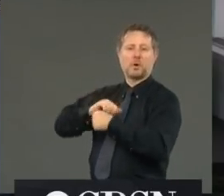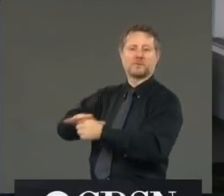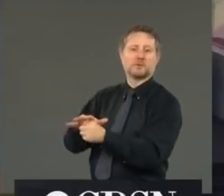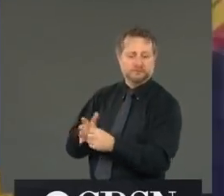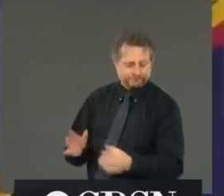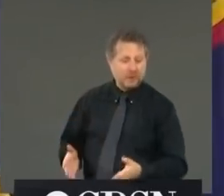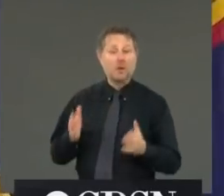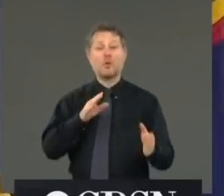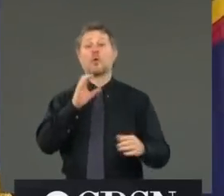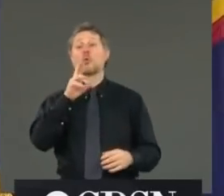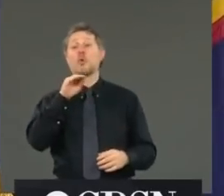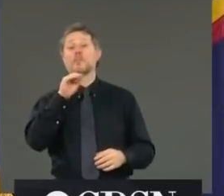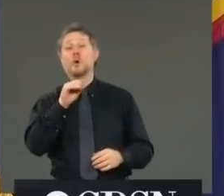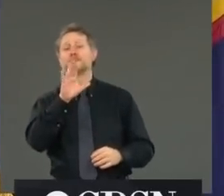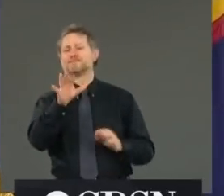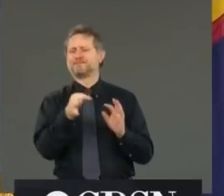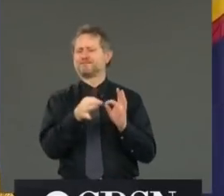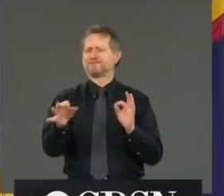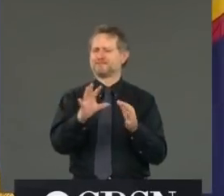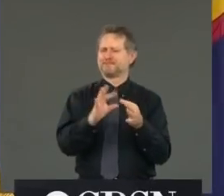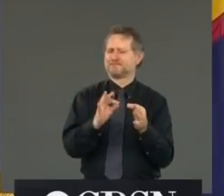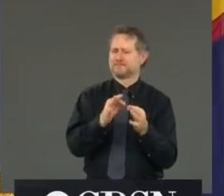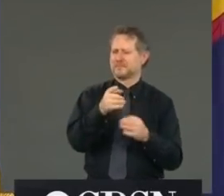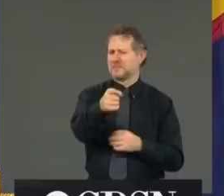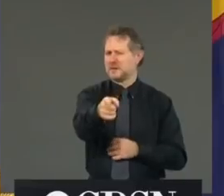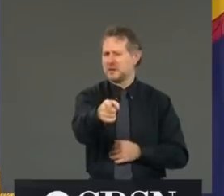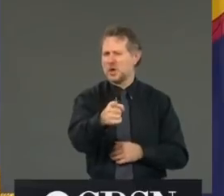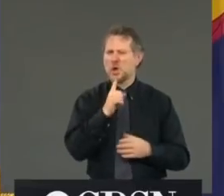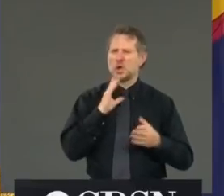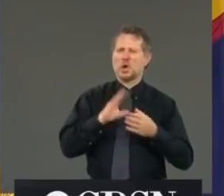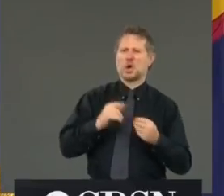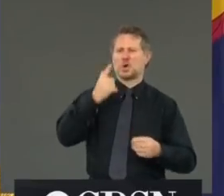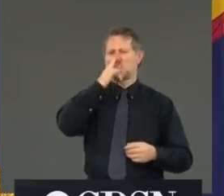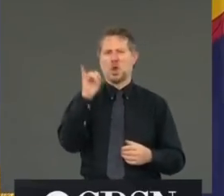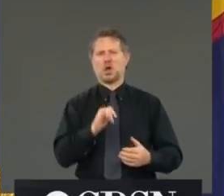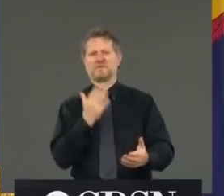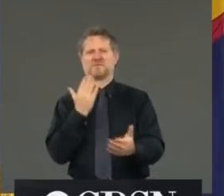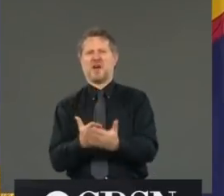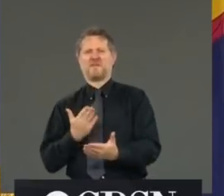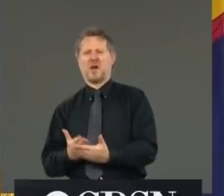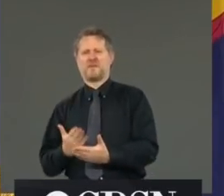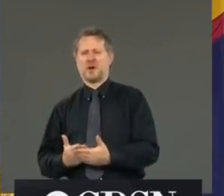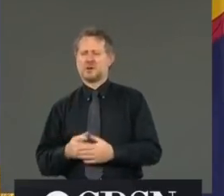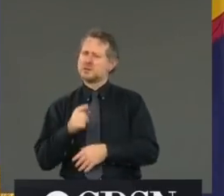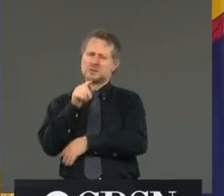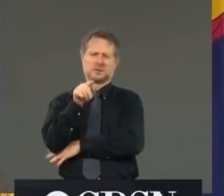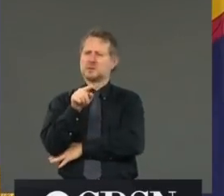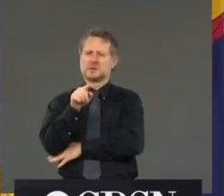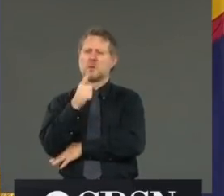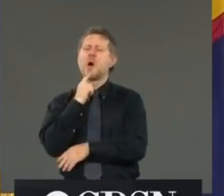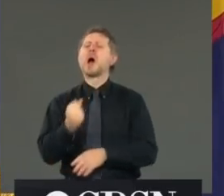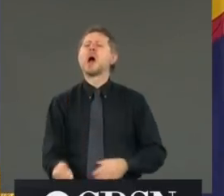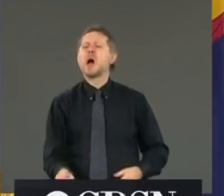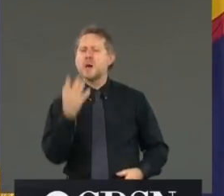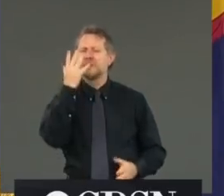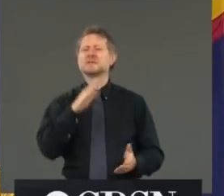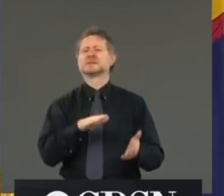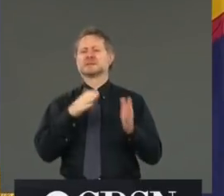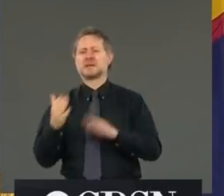UNDERREPORTING, PEOPLE IN HOMES AND OTHER PLACES, BUT RIGHT NOW WE ARE MONITORING THE DATA FROM THE STATE HOSPITALS, THE HOSPITALS IN THE STATE.